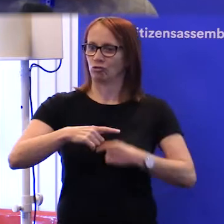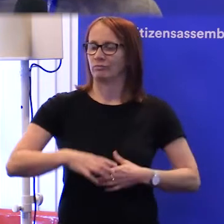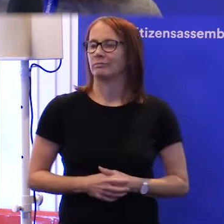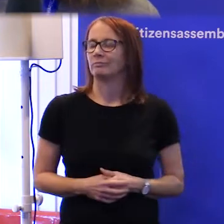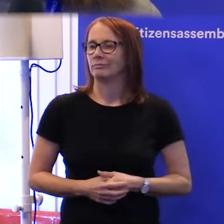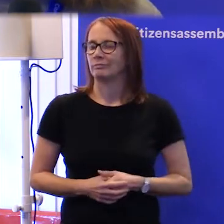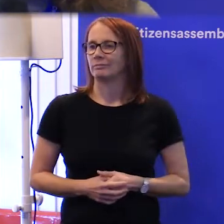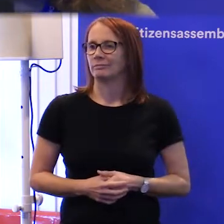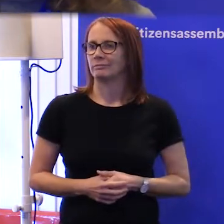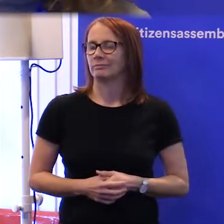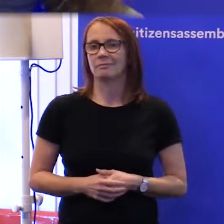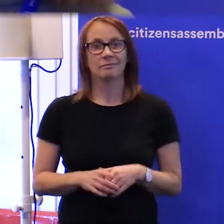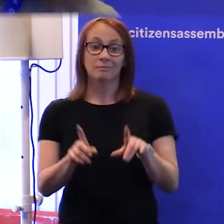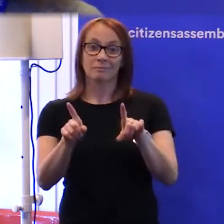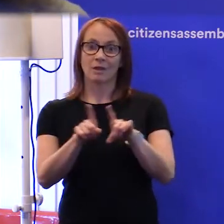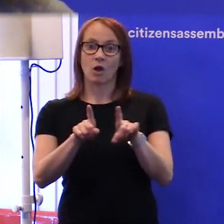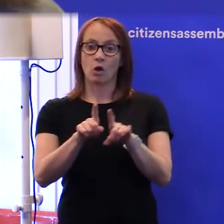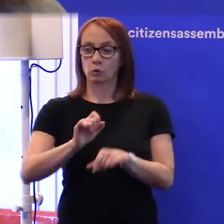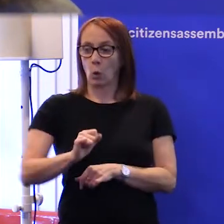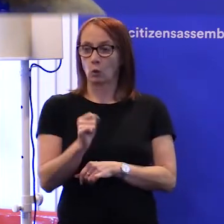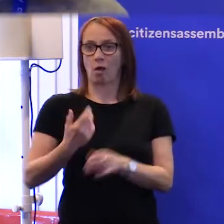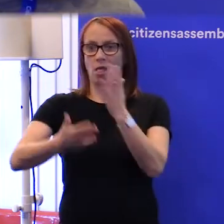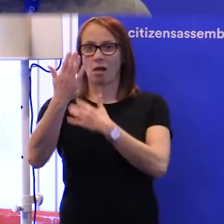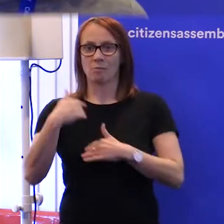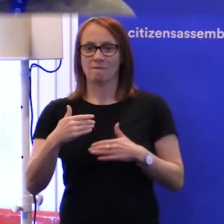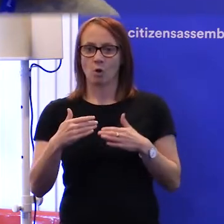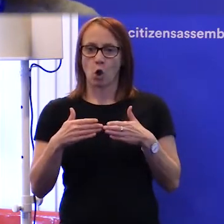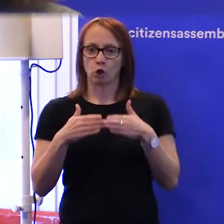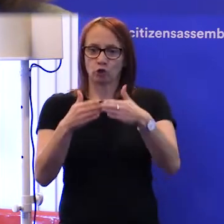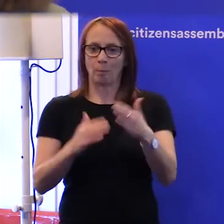it's also the site of Scotland's shipbuilding and engineering companies M